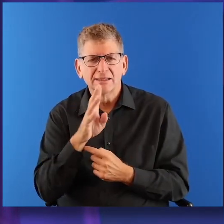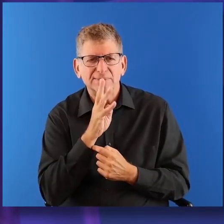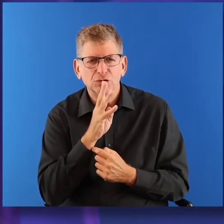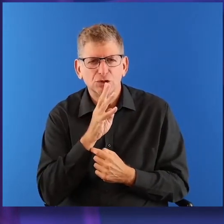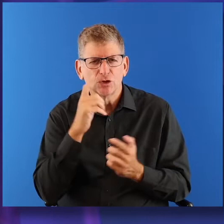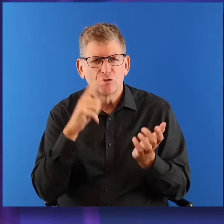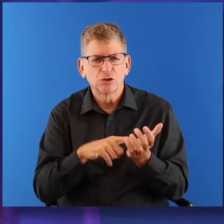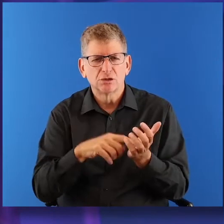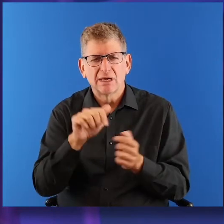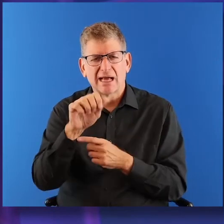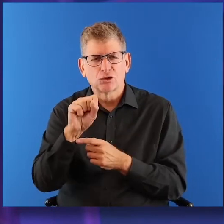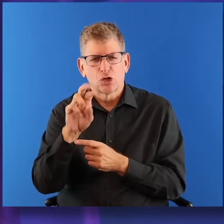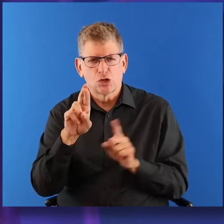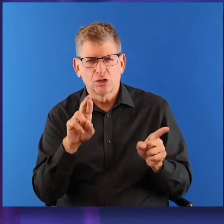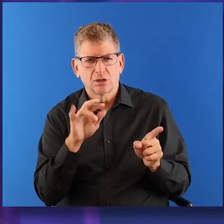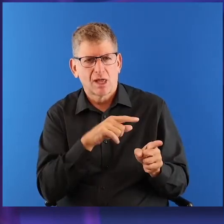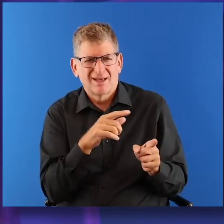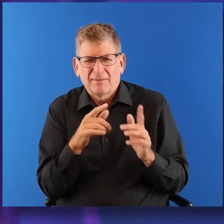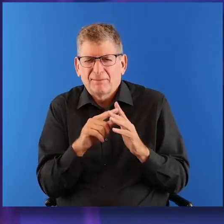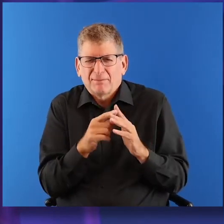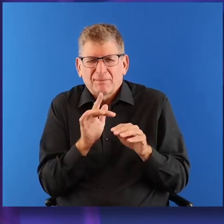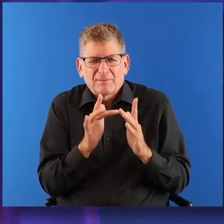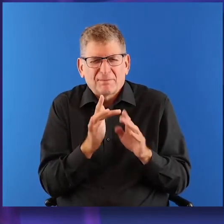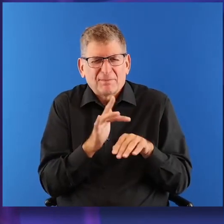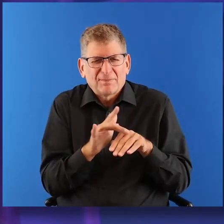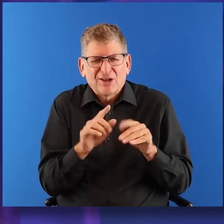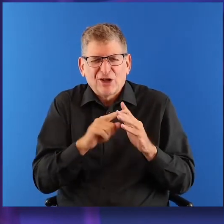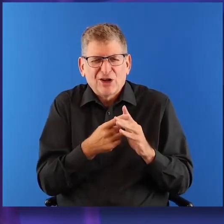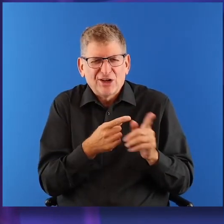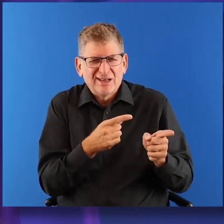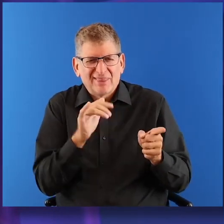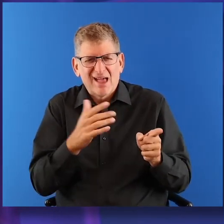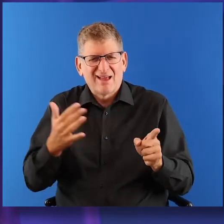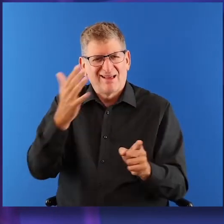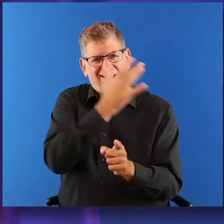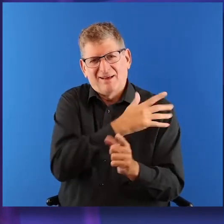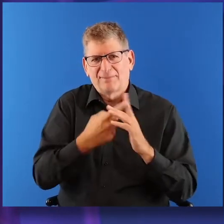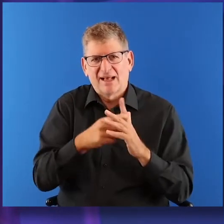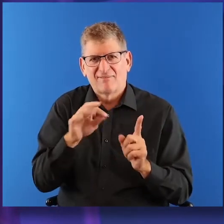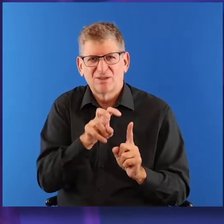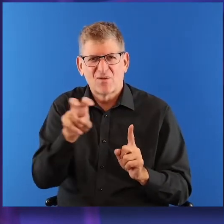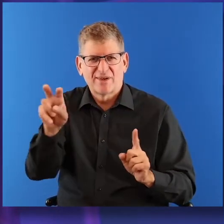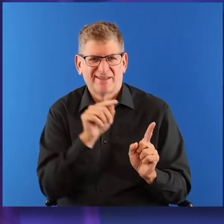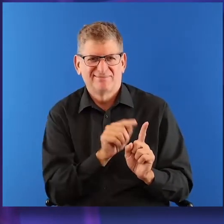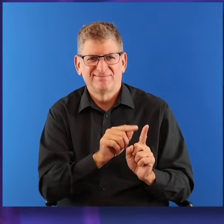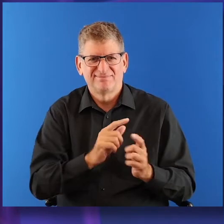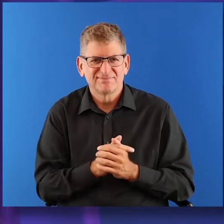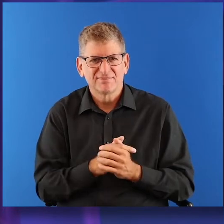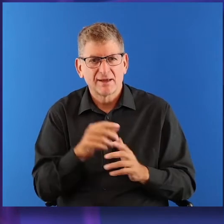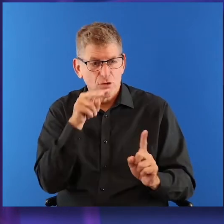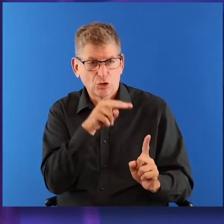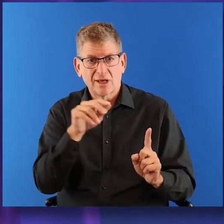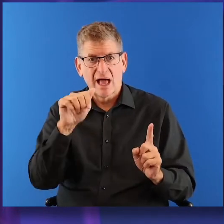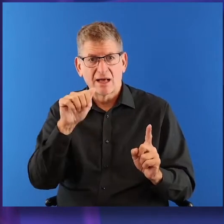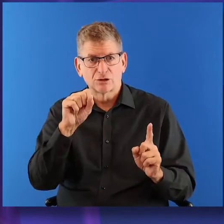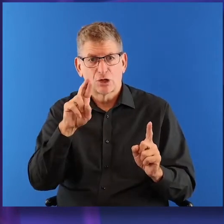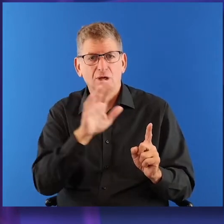ASR was barely the shadow of what it is today back then at the beginning of the journey. If you look at ASR error rates,